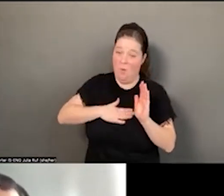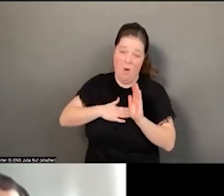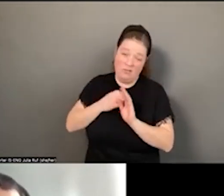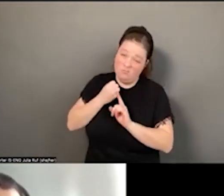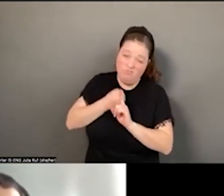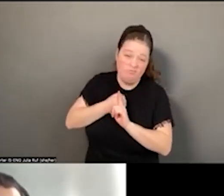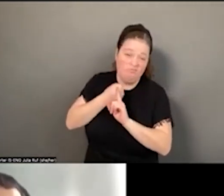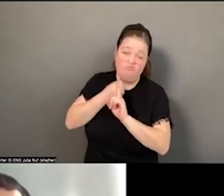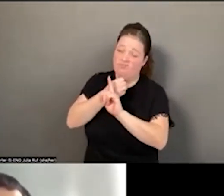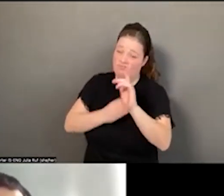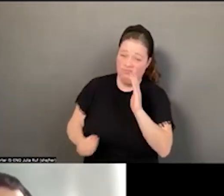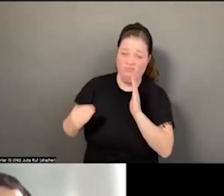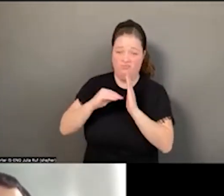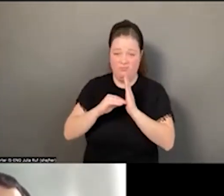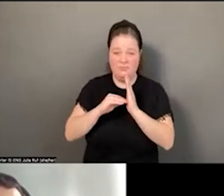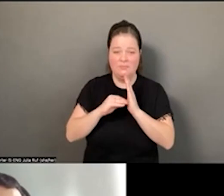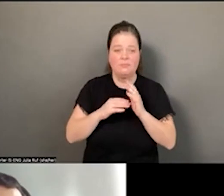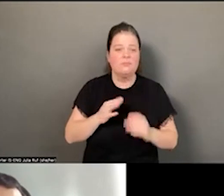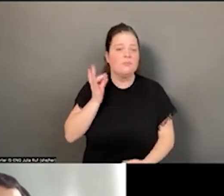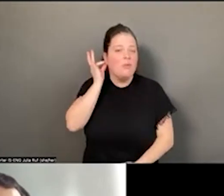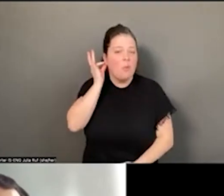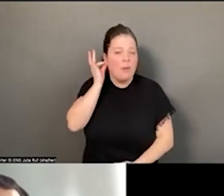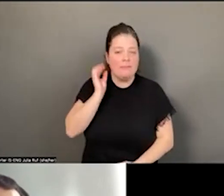forced sterilization of women with disabilities.